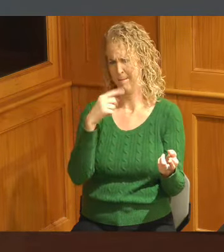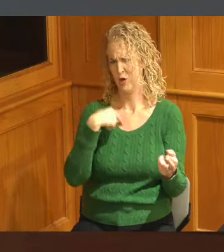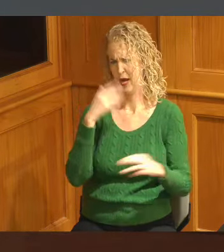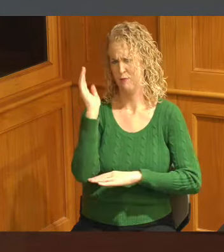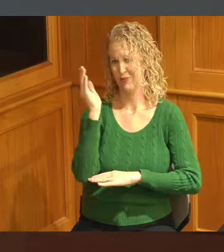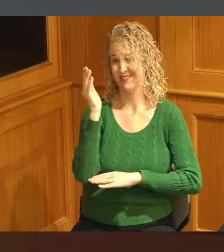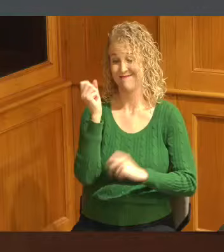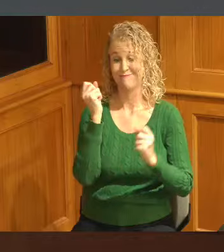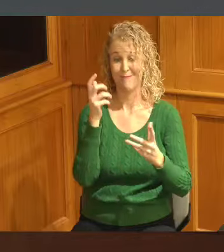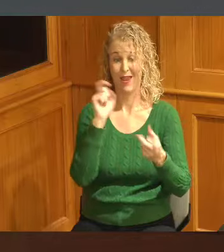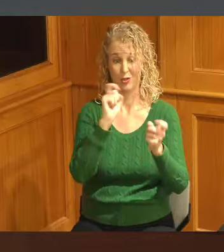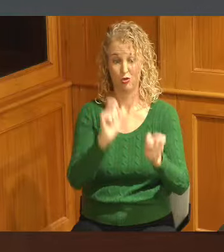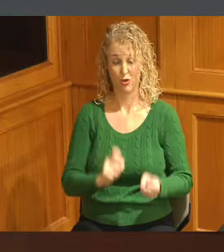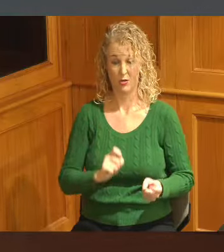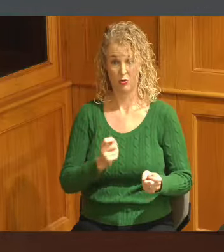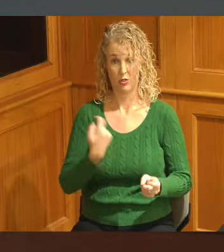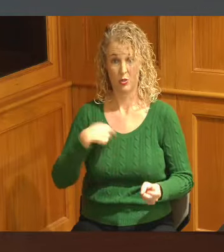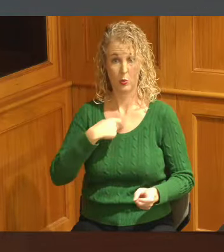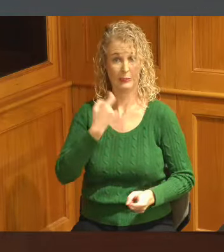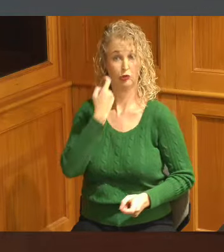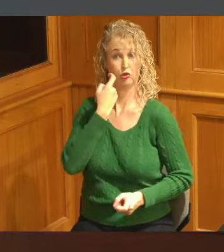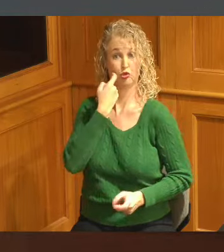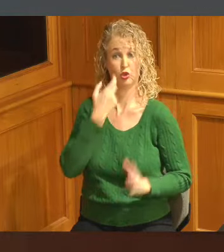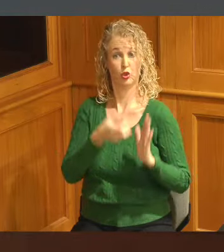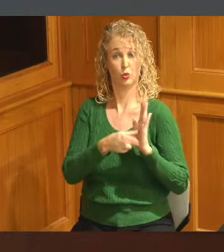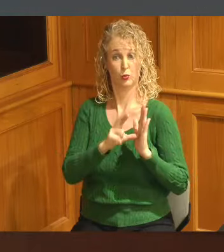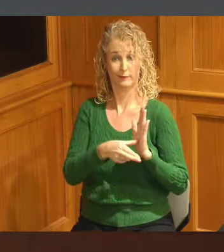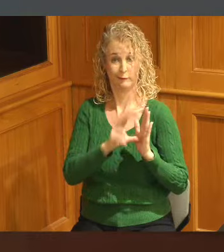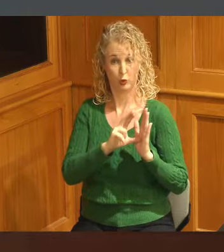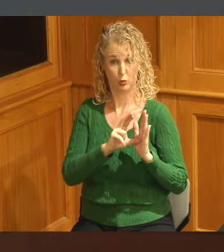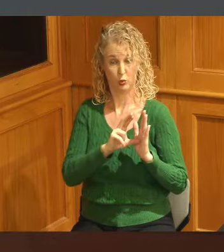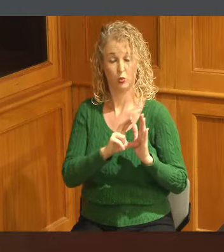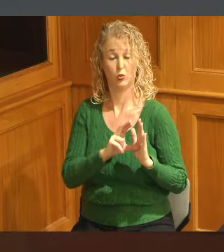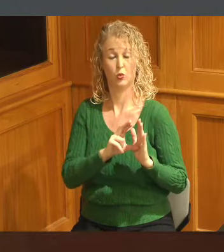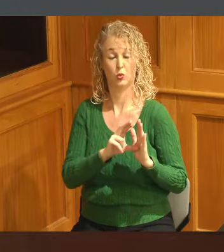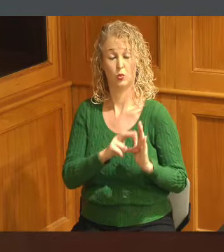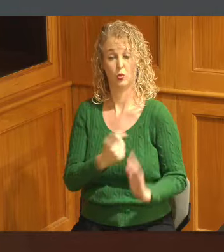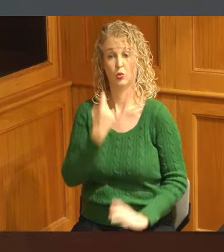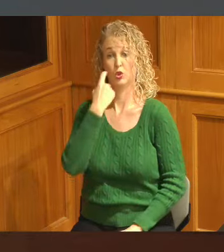many of those adjustments of which we reviewed publicly on Tuesday's sta in Tuesday's staff